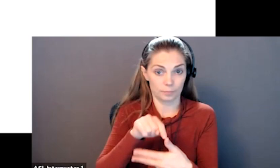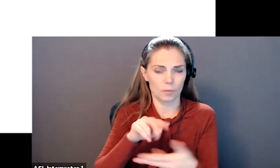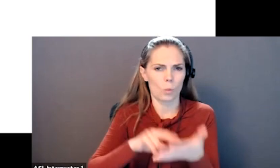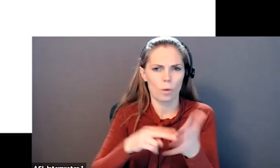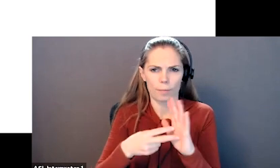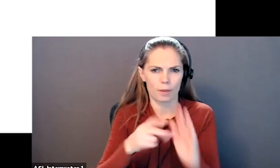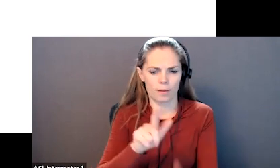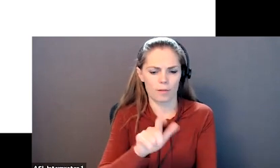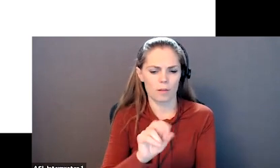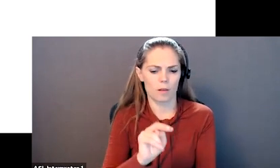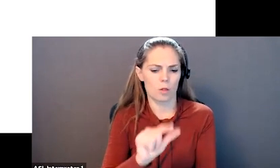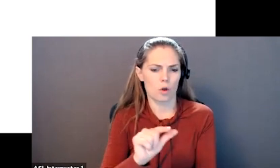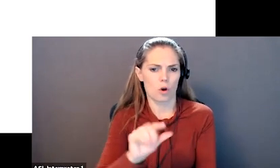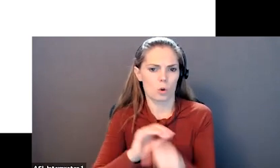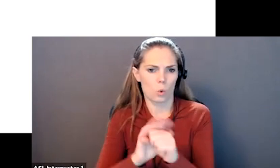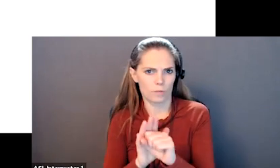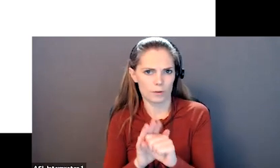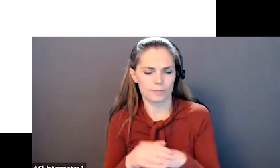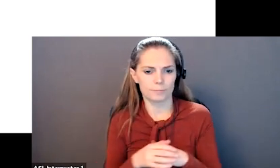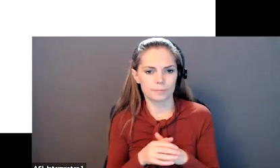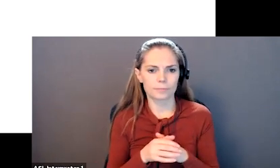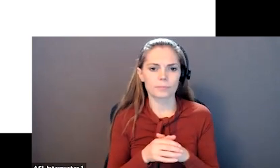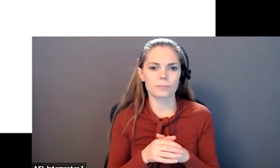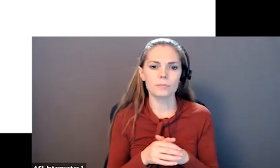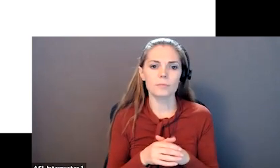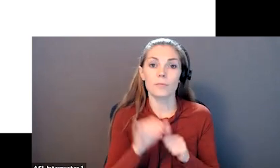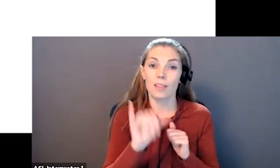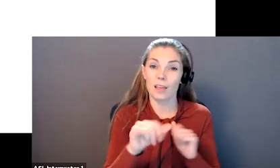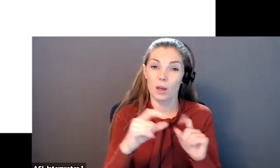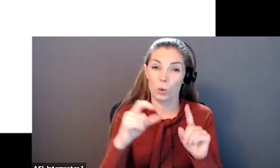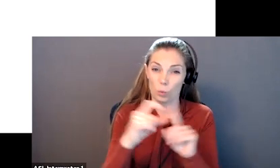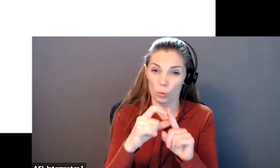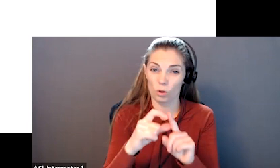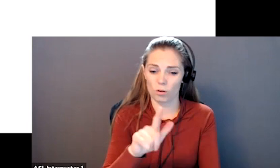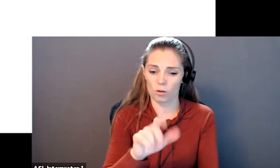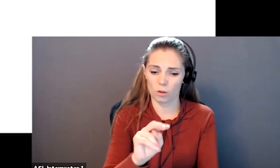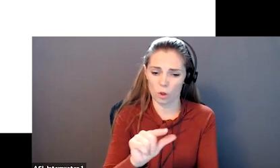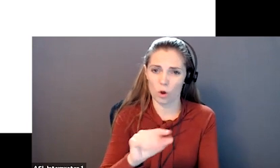the term long COVID was coined by people who were experiencing lingering and Lasting symptoms after